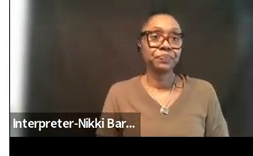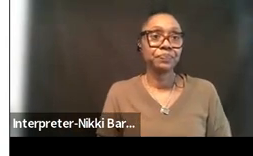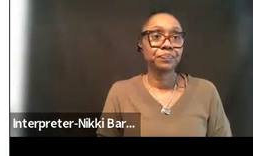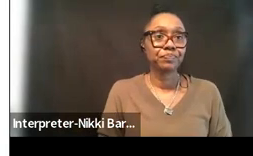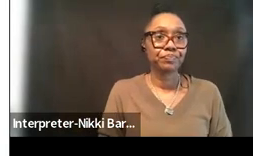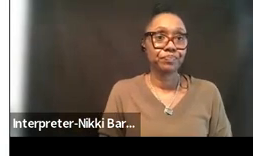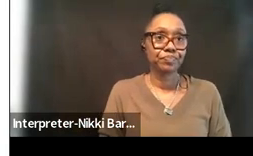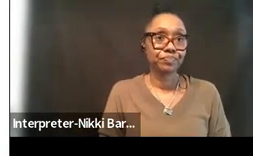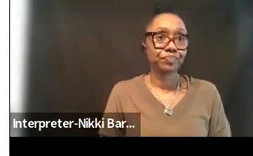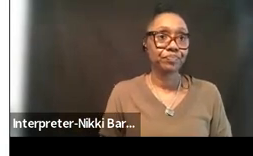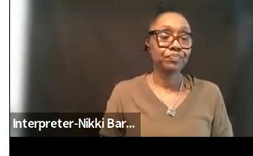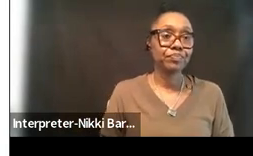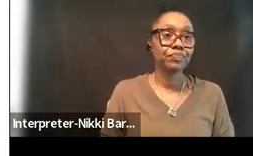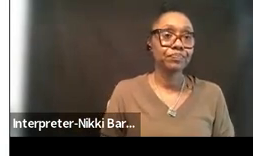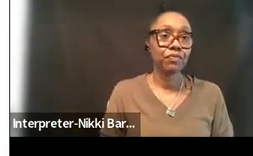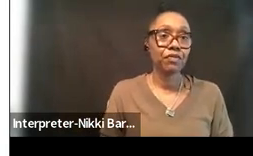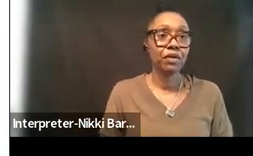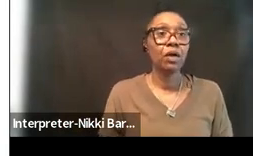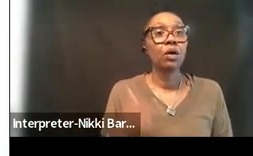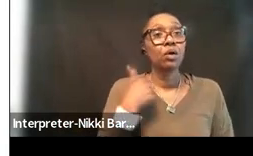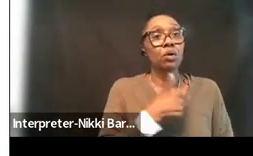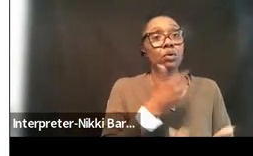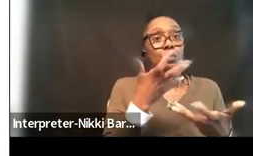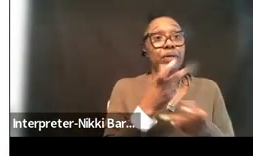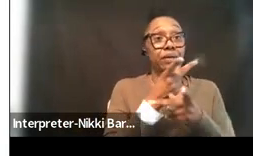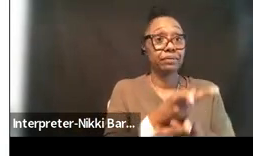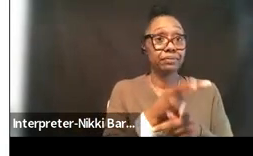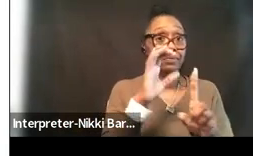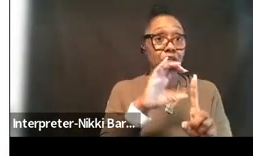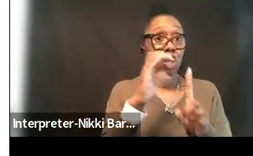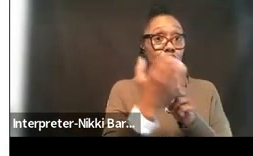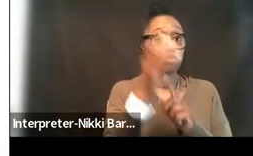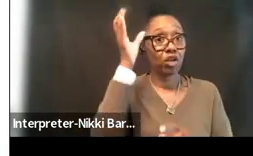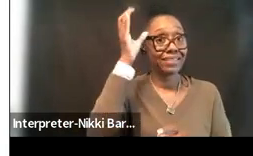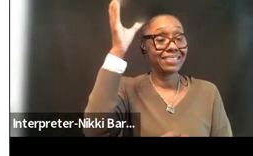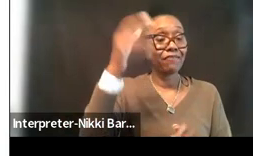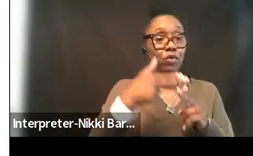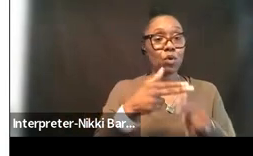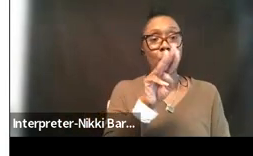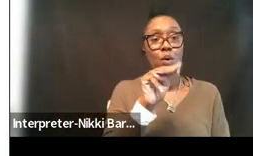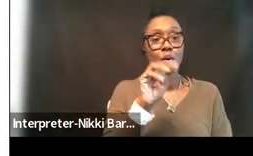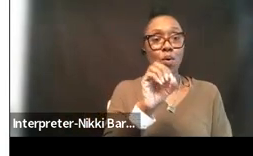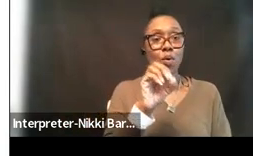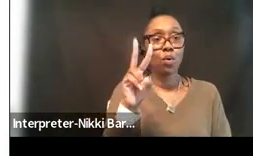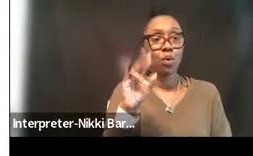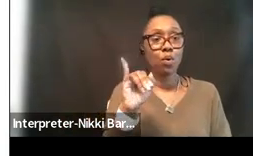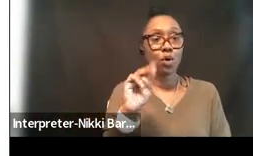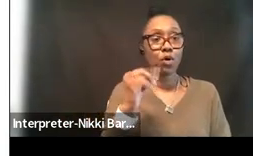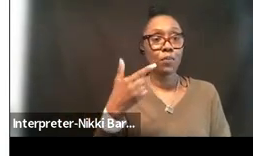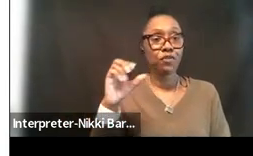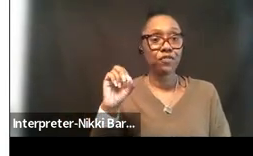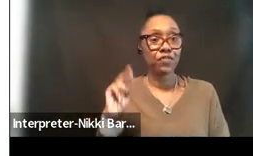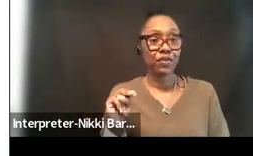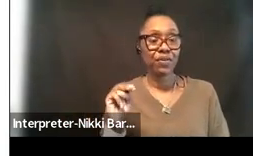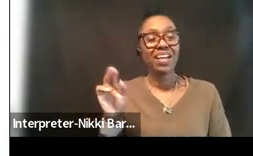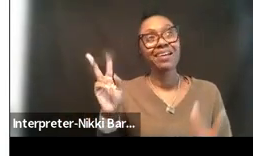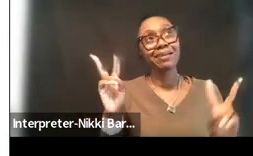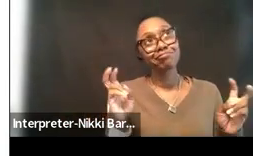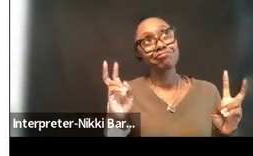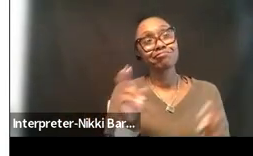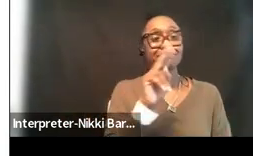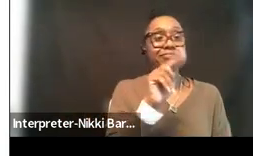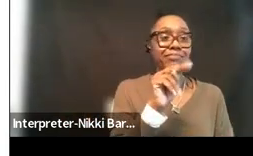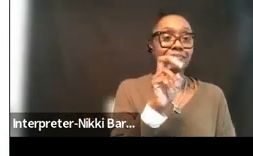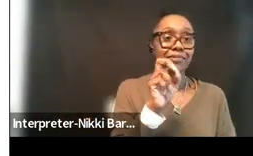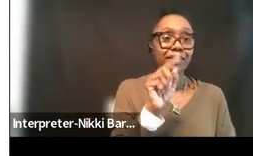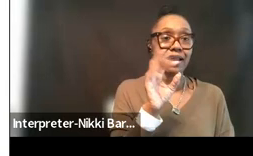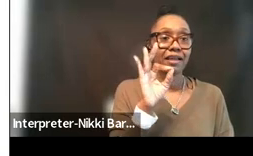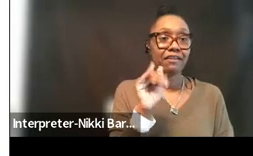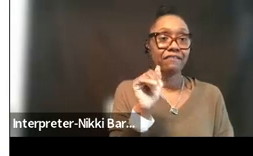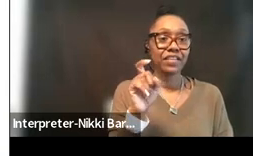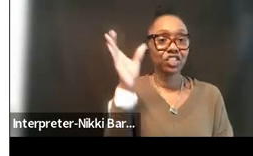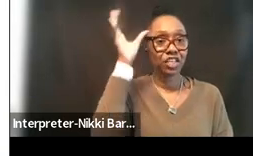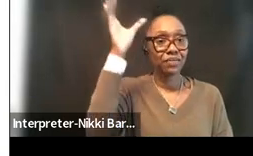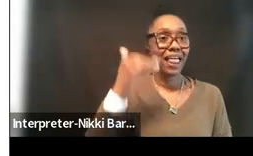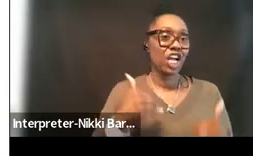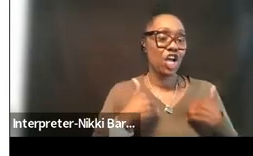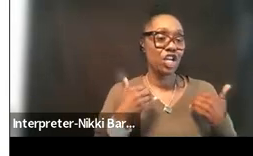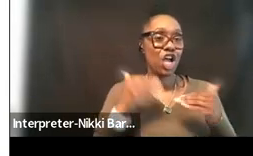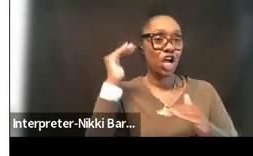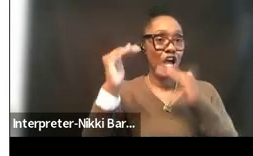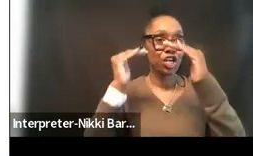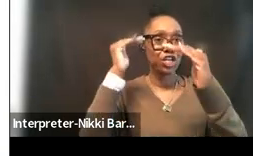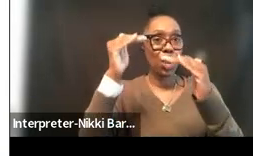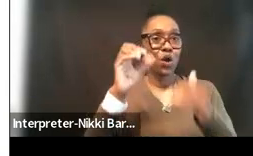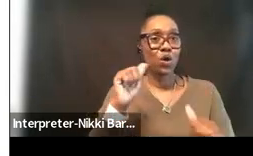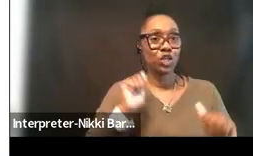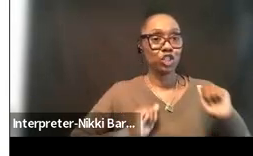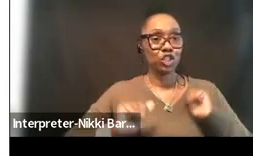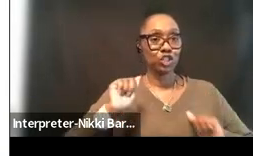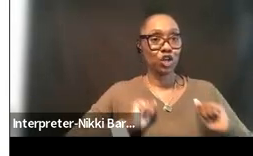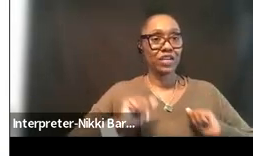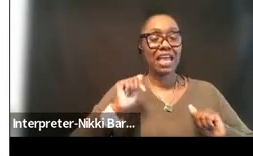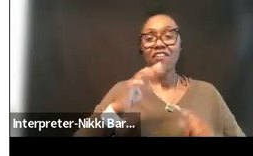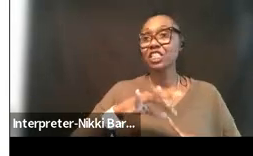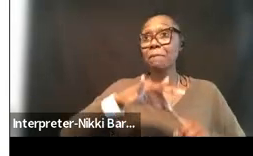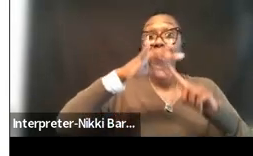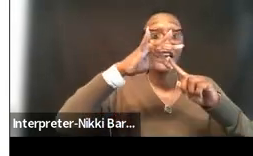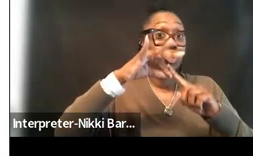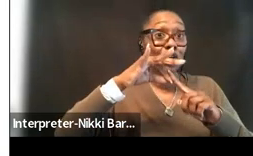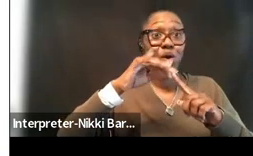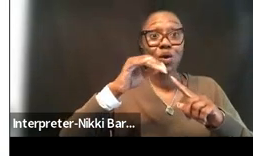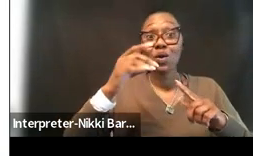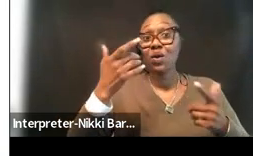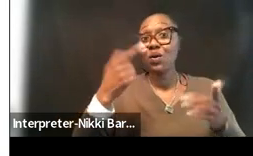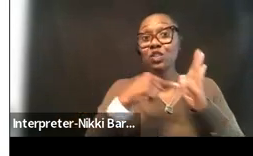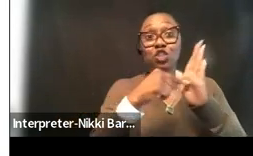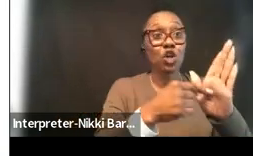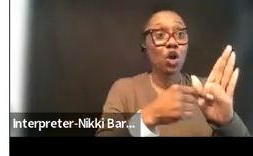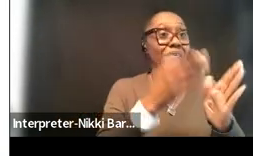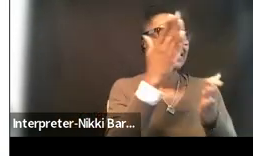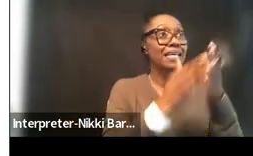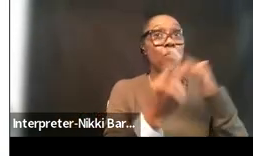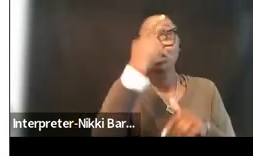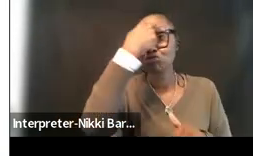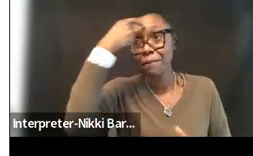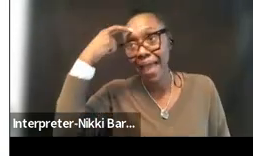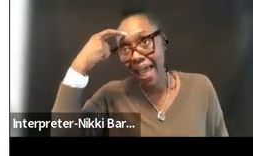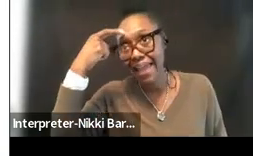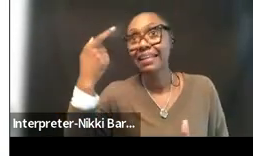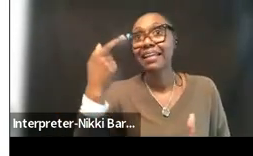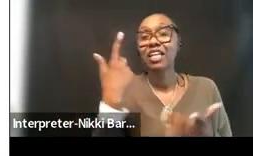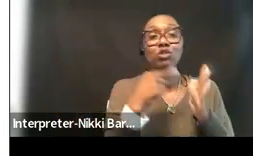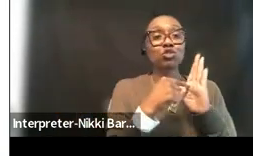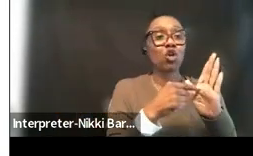We wanted to be careful about this cultural concept of moving on. I think of it as kind of the Netflix concept where on normally a young adult show they will have, you know, a very special episode where someone goes through something traumatic, maybe even they, attempt suicide.